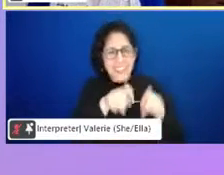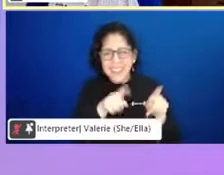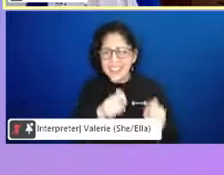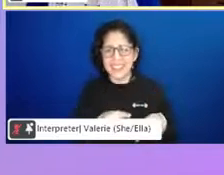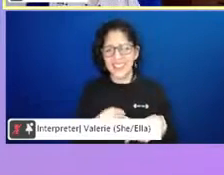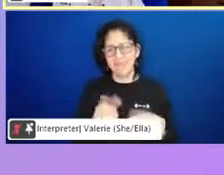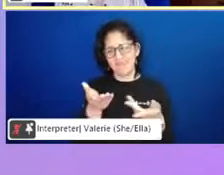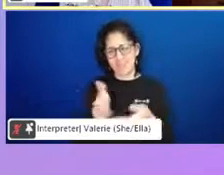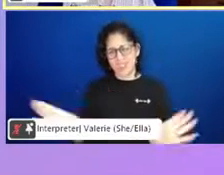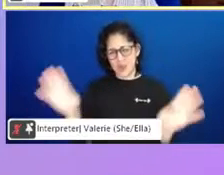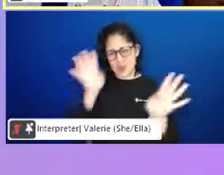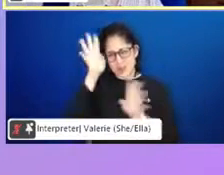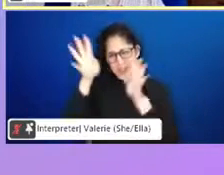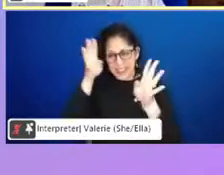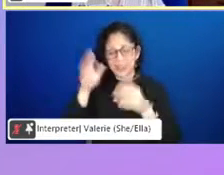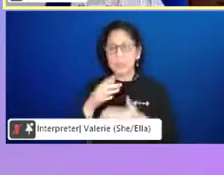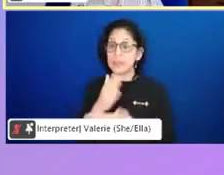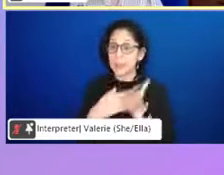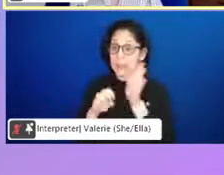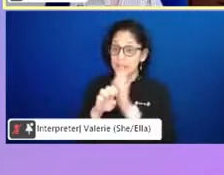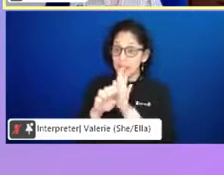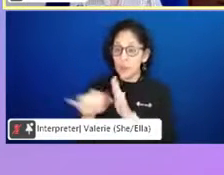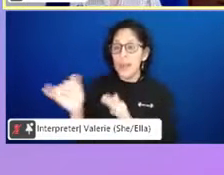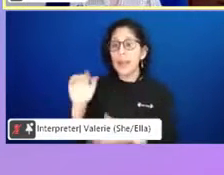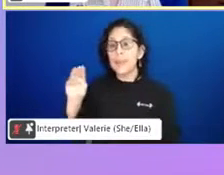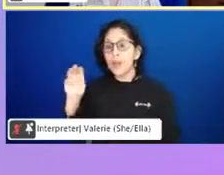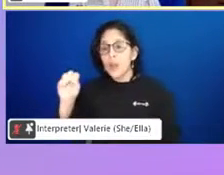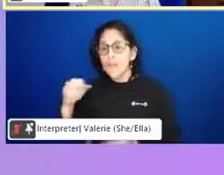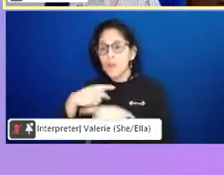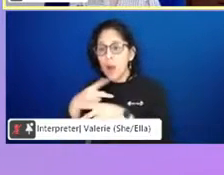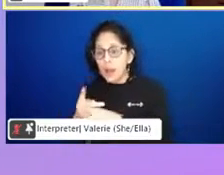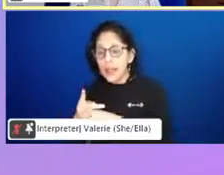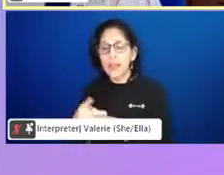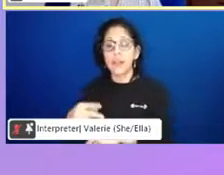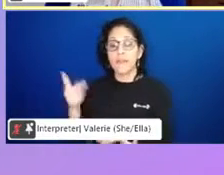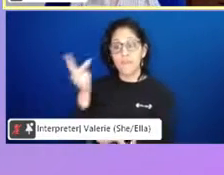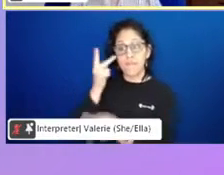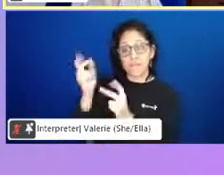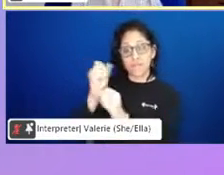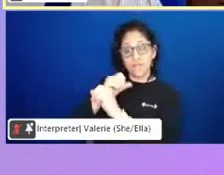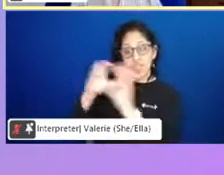examples include Microsoft products such as visual studio and Telecom so it's an interesting read